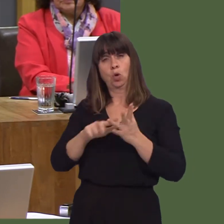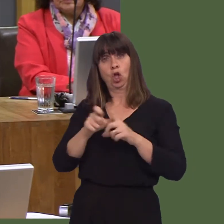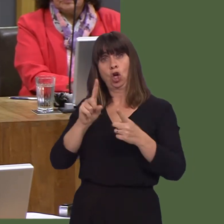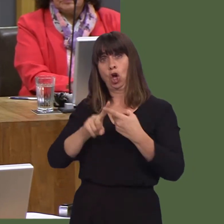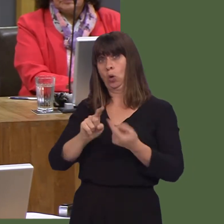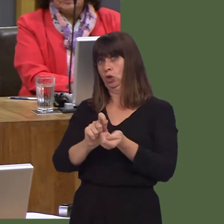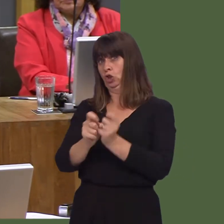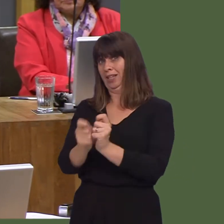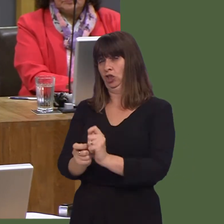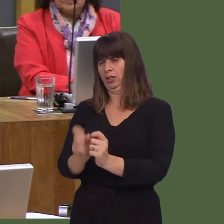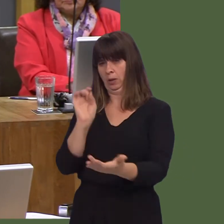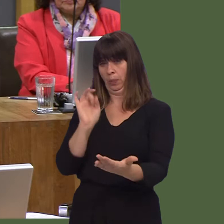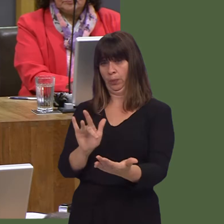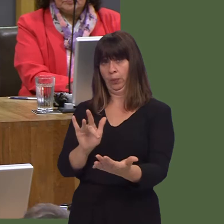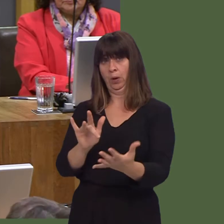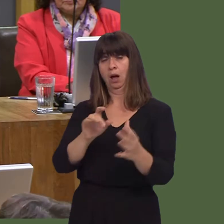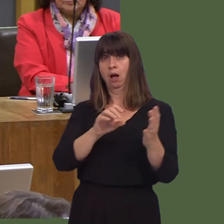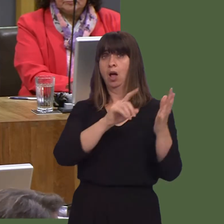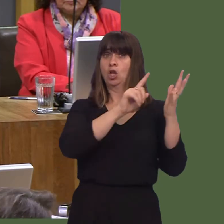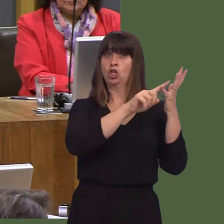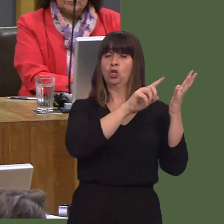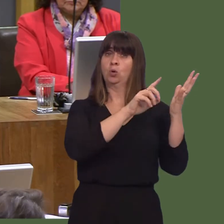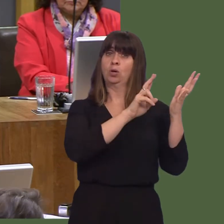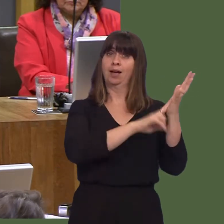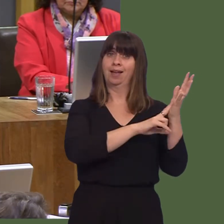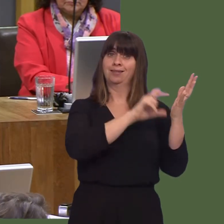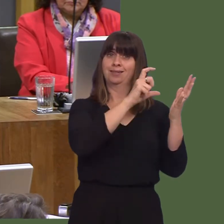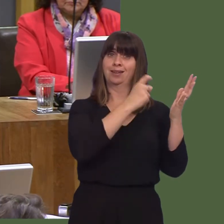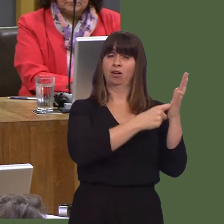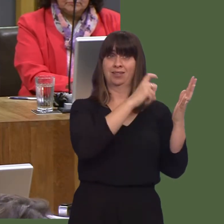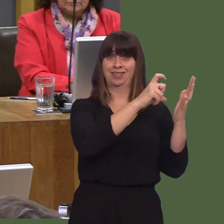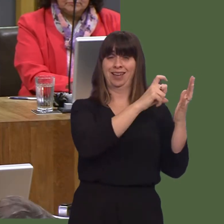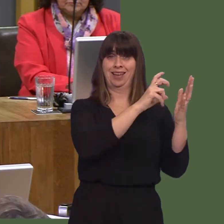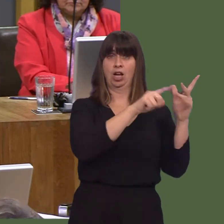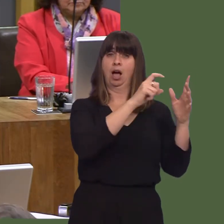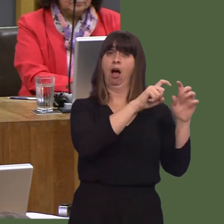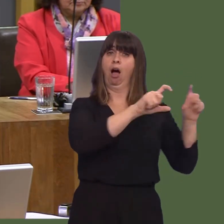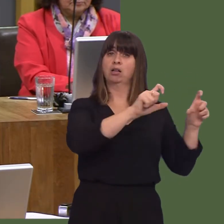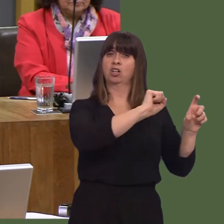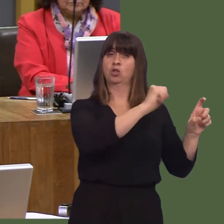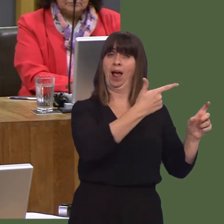mention article 12 of the United Nations Convention on the Rights of the Child at all. So, I'm just asking: do you think it's a good idea that all CRIAs should contain a statement